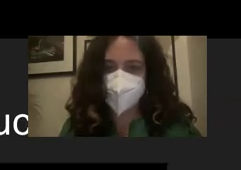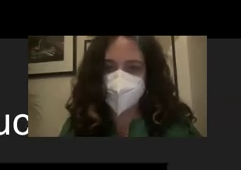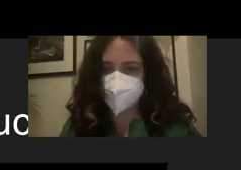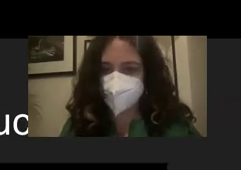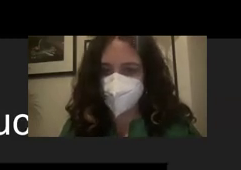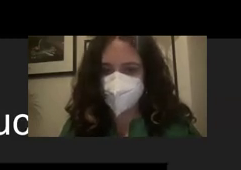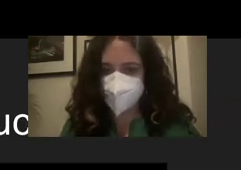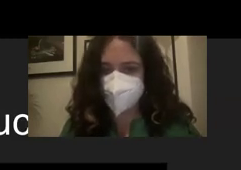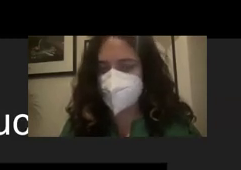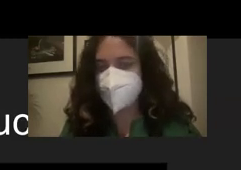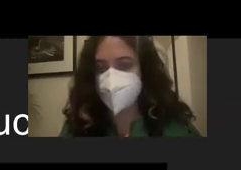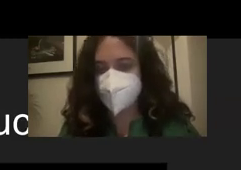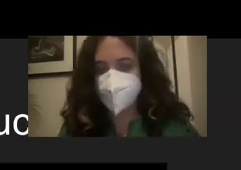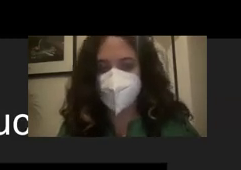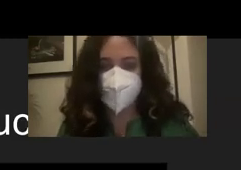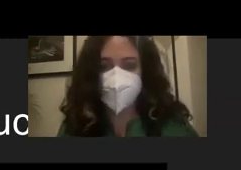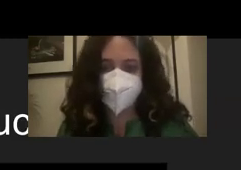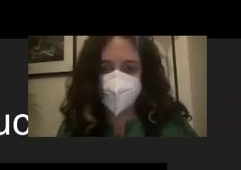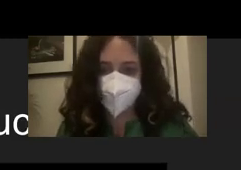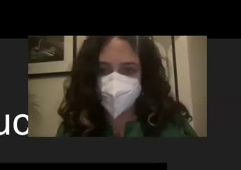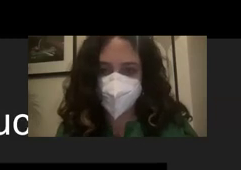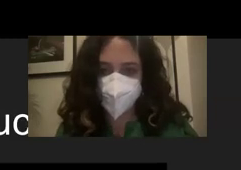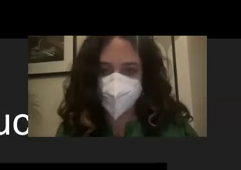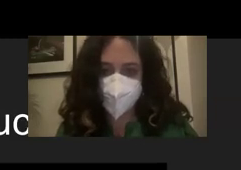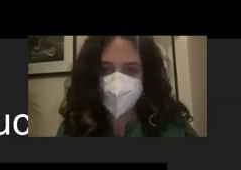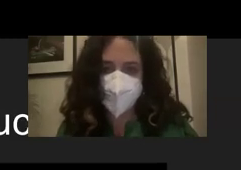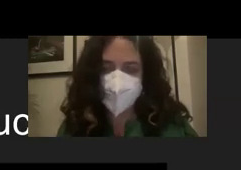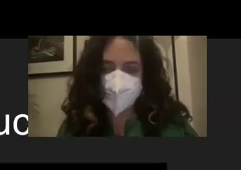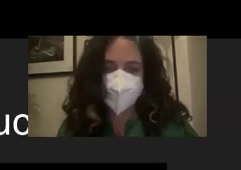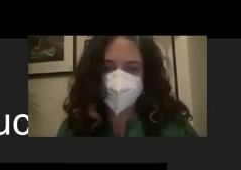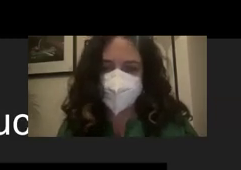by the wayside they'll get infected they'll get hospitalized and some will die it's not going to